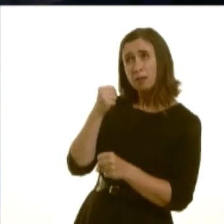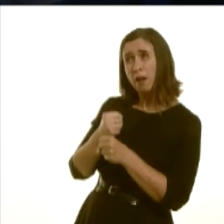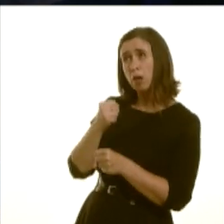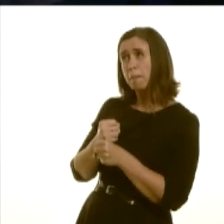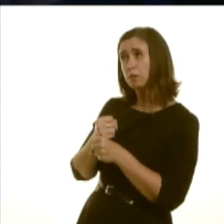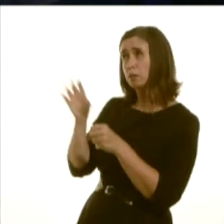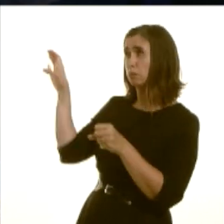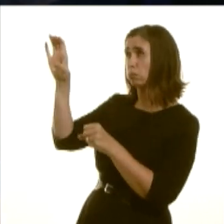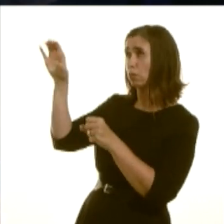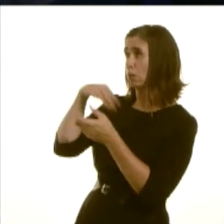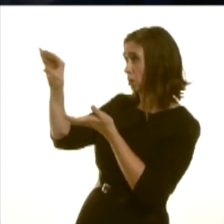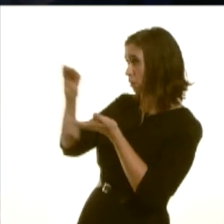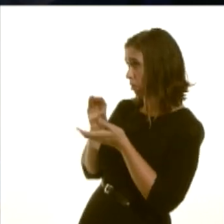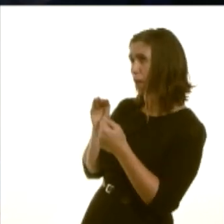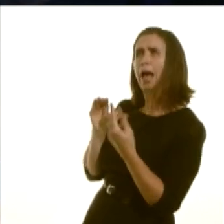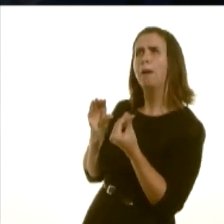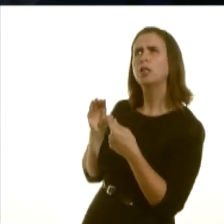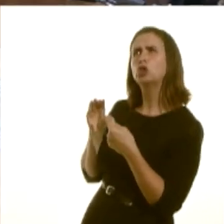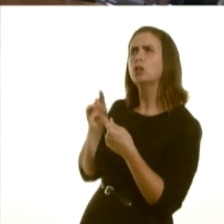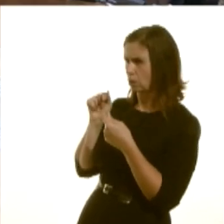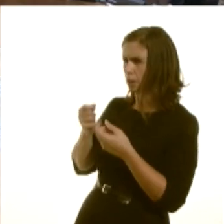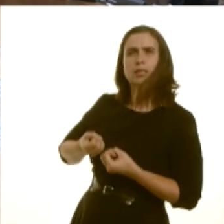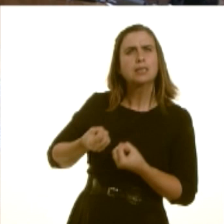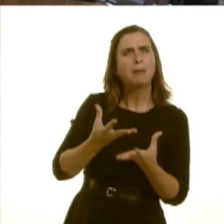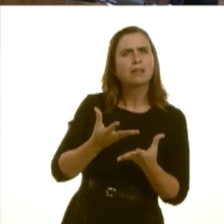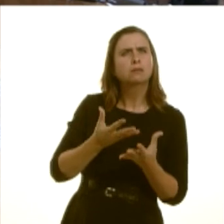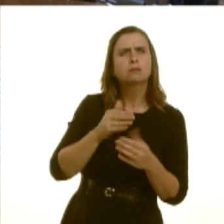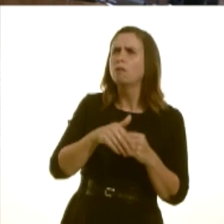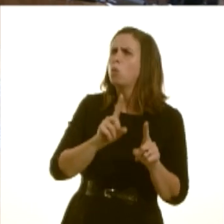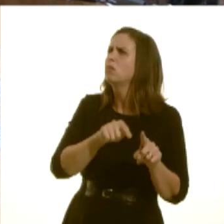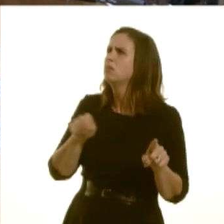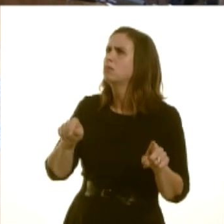from this deal and what was it spent on? Carwyn Jones: It did not quite work that way,